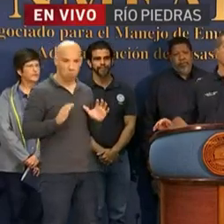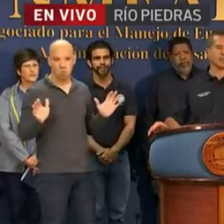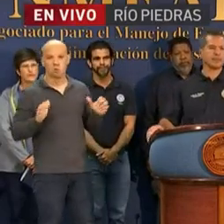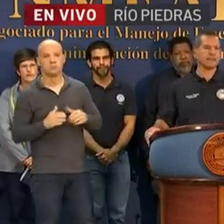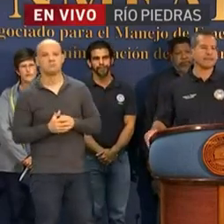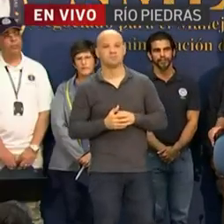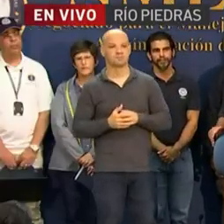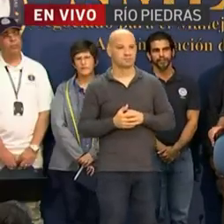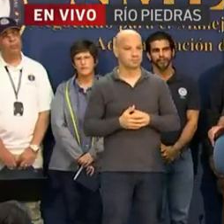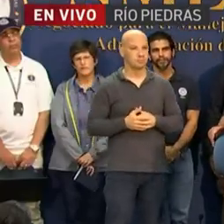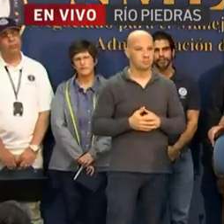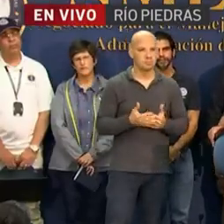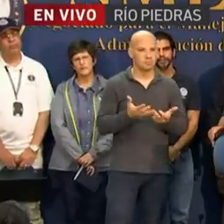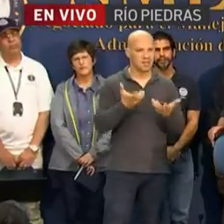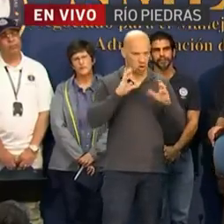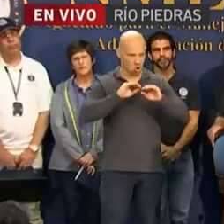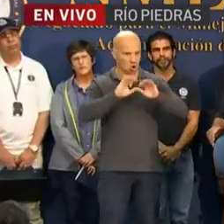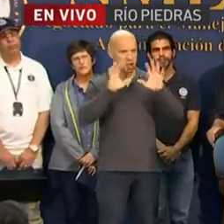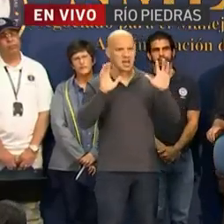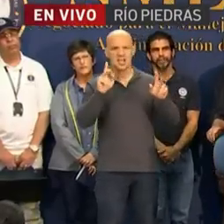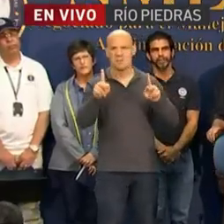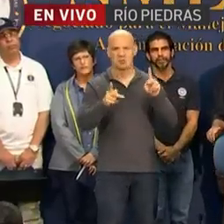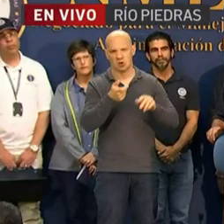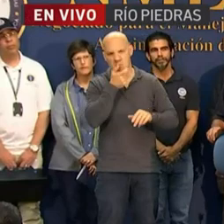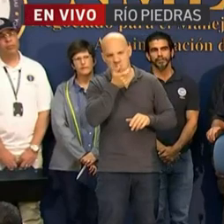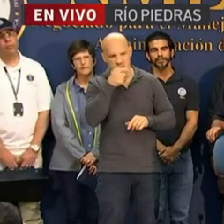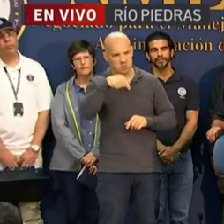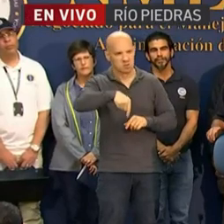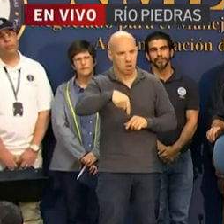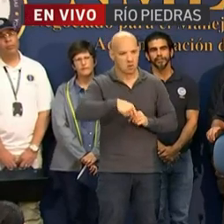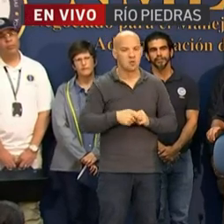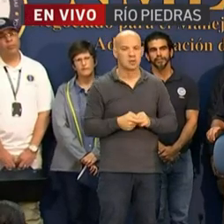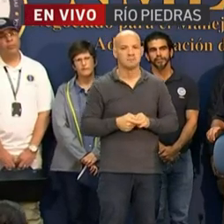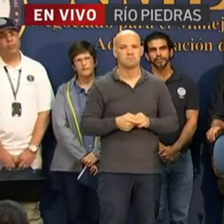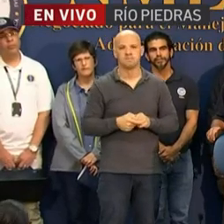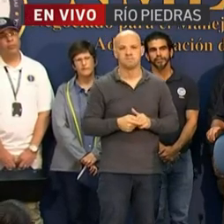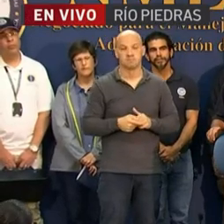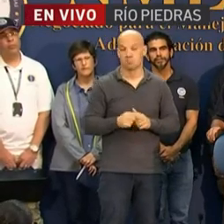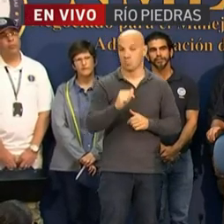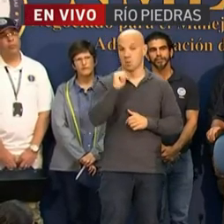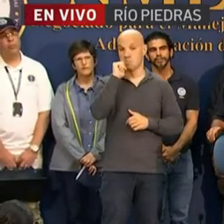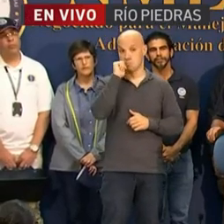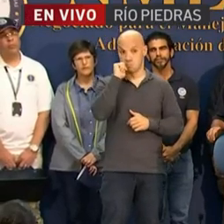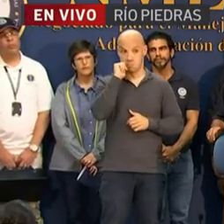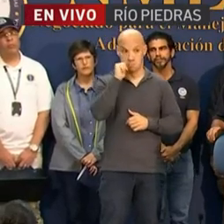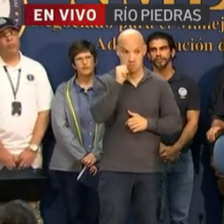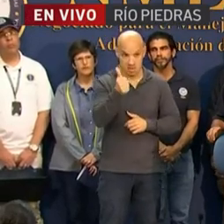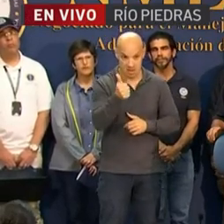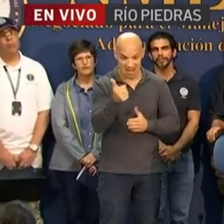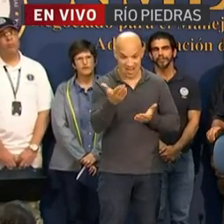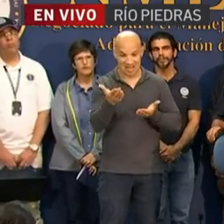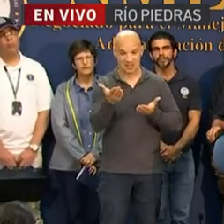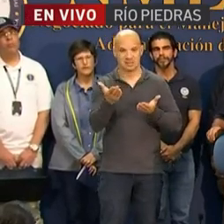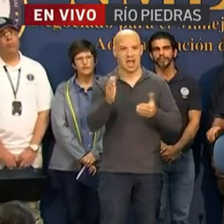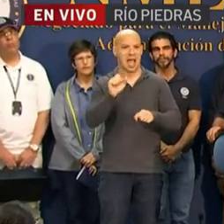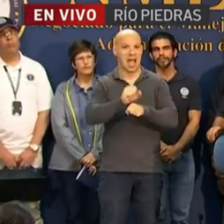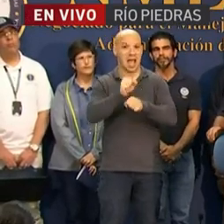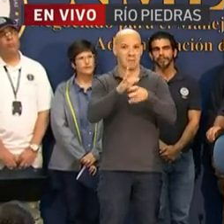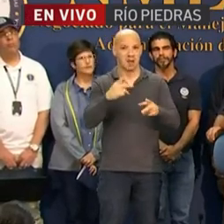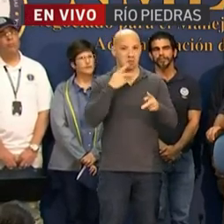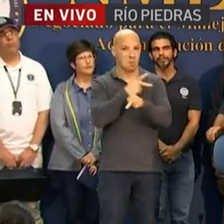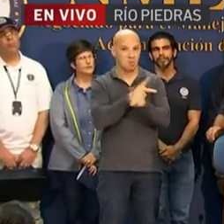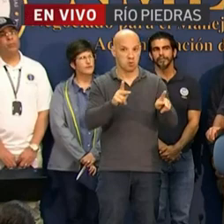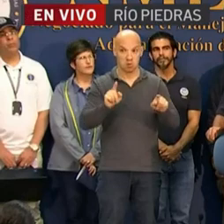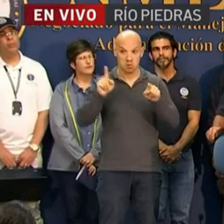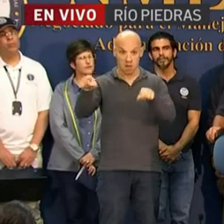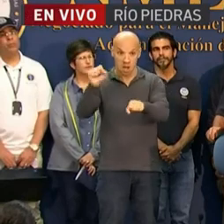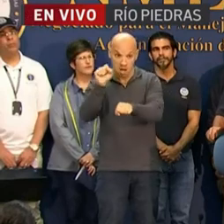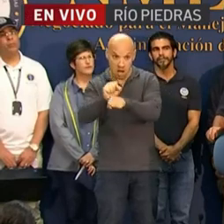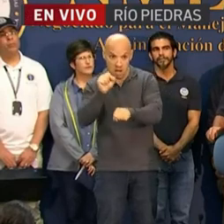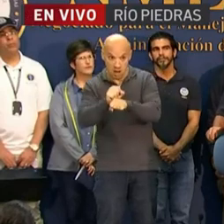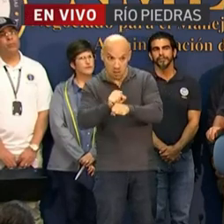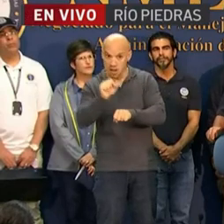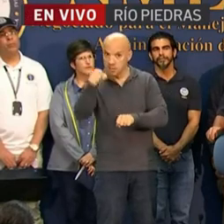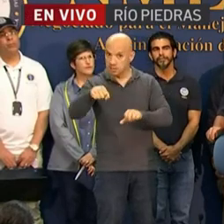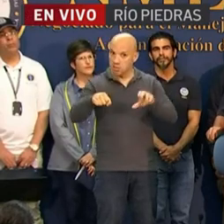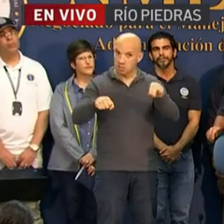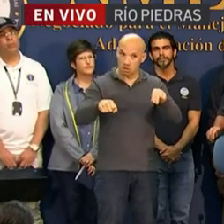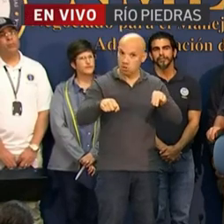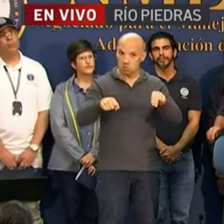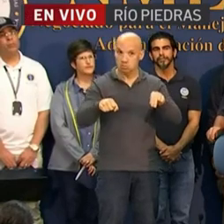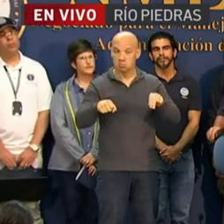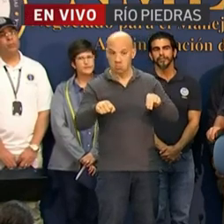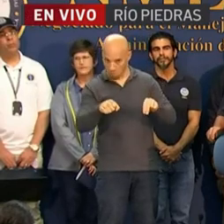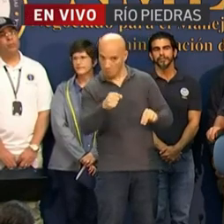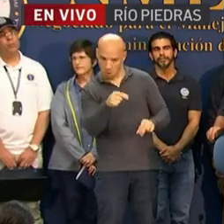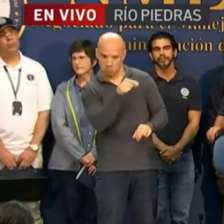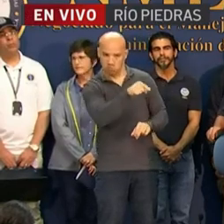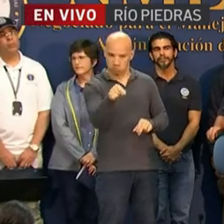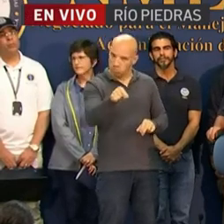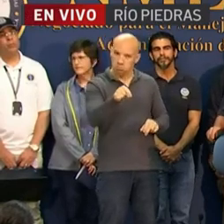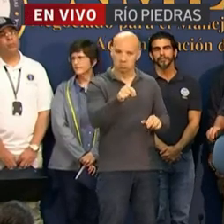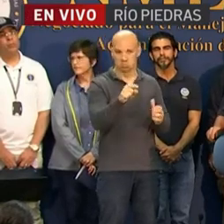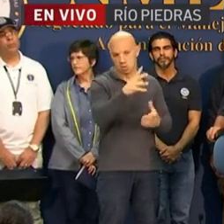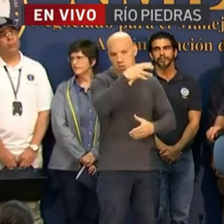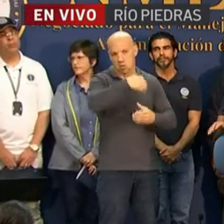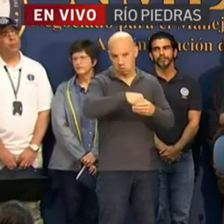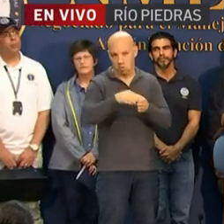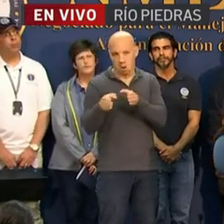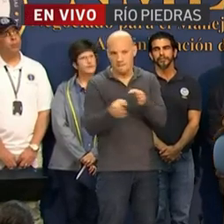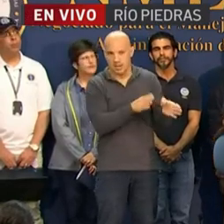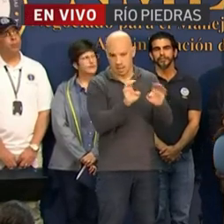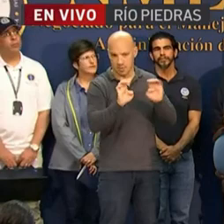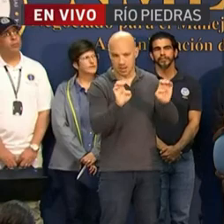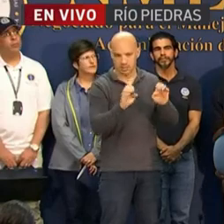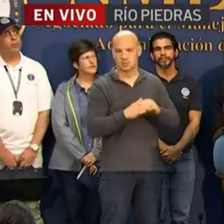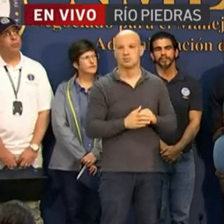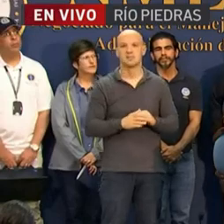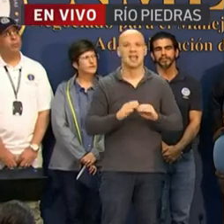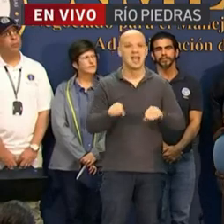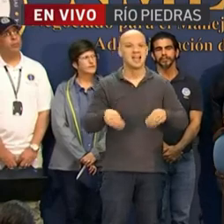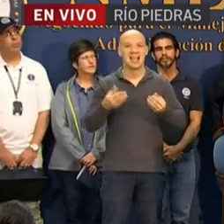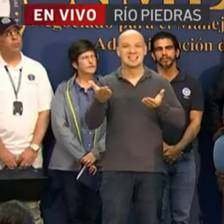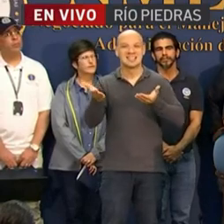PRESIDENTE LO CONSIDERA Y